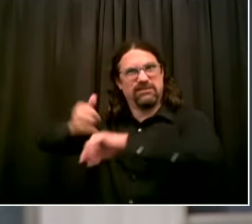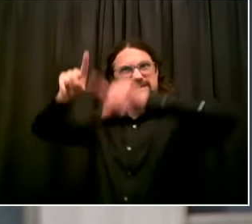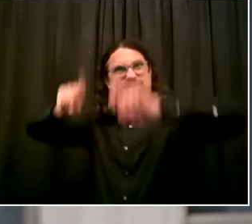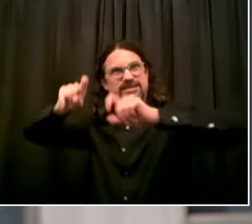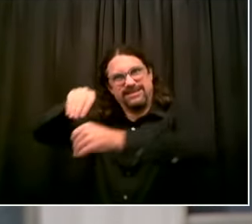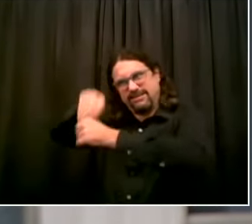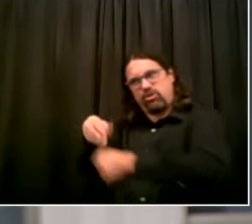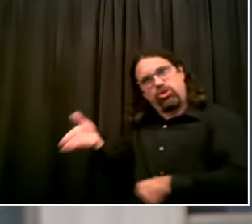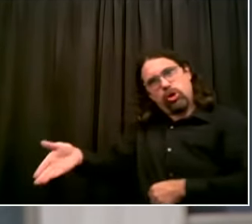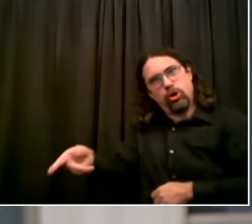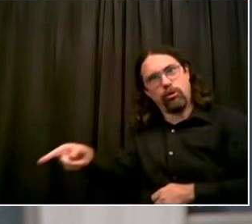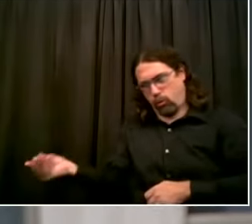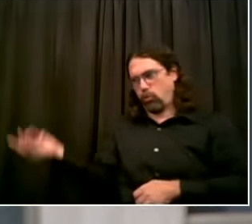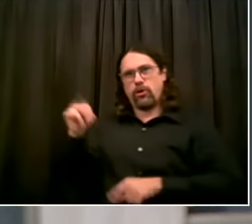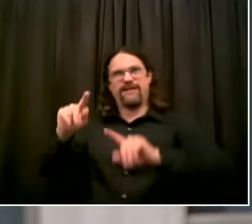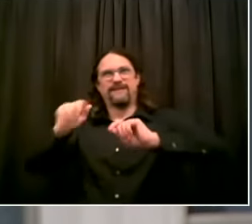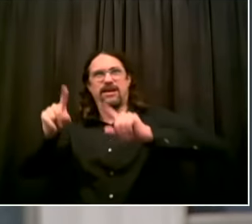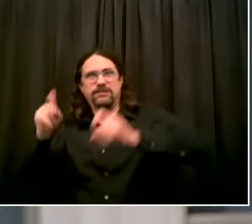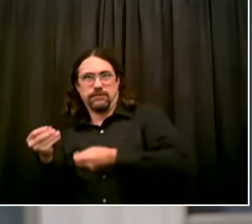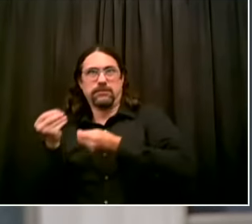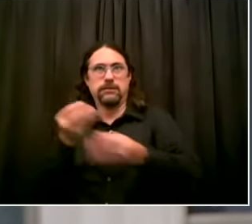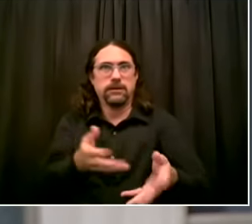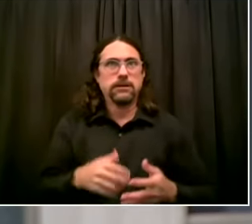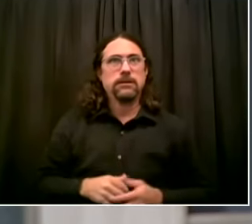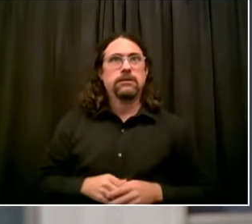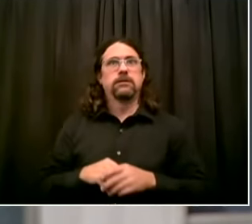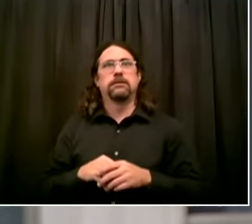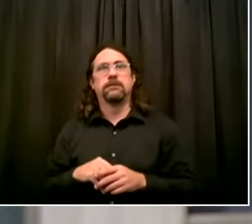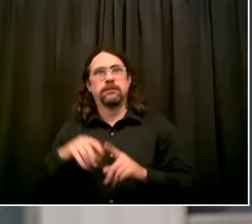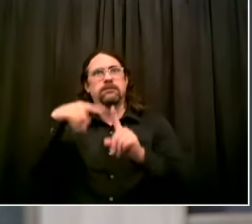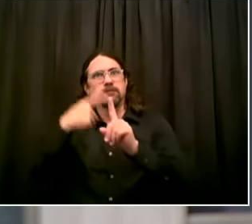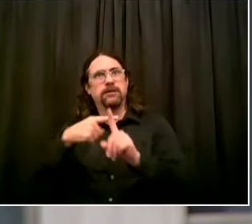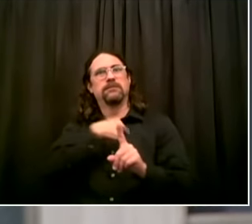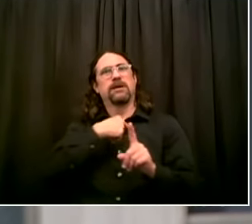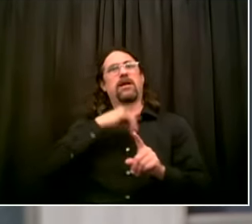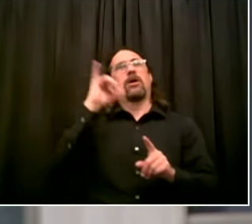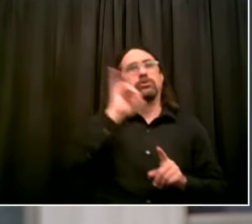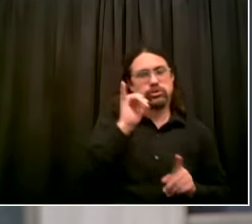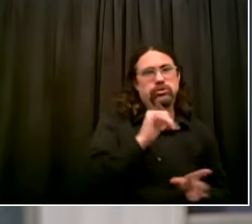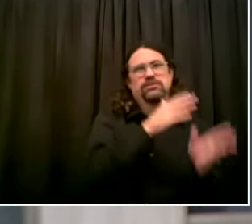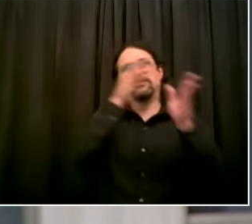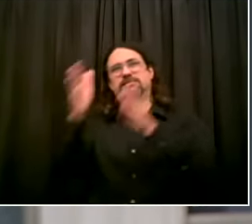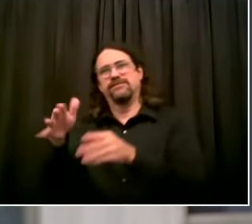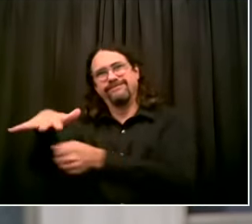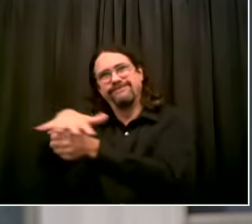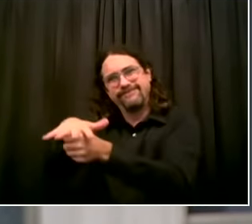TODRECEASE THESE INFECTIONS. OVER THE EKWEEND WE OCNTINUED OUR EDUCATION EFFORTS THAT WE STARTED LAST WE. EK WE ARE GOING TO KPEE BUILDING ON